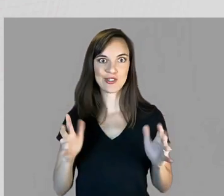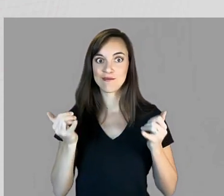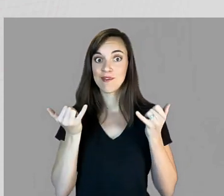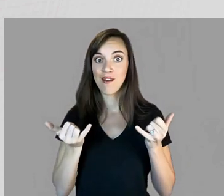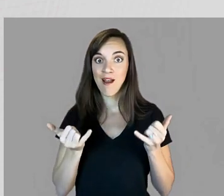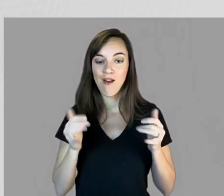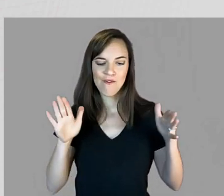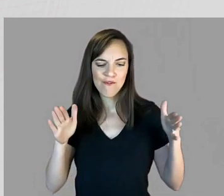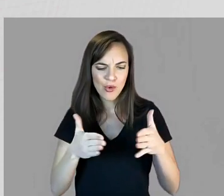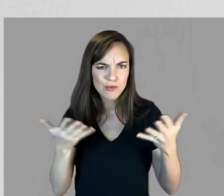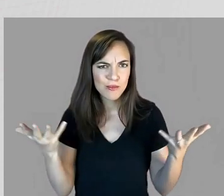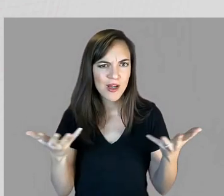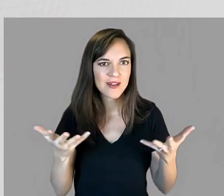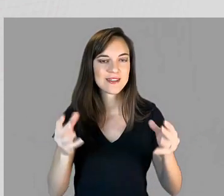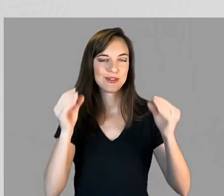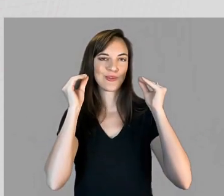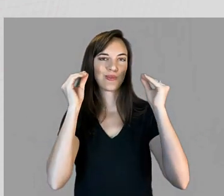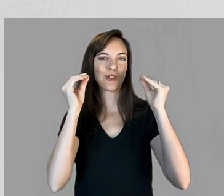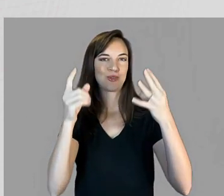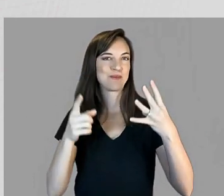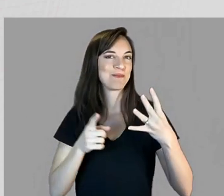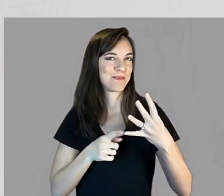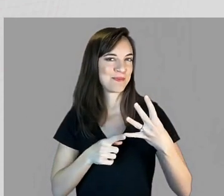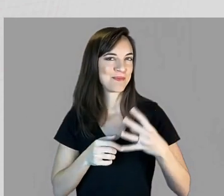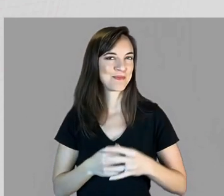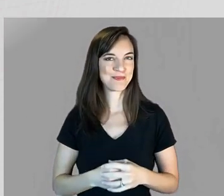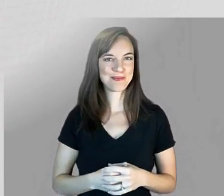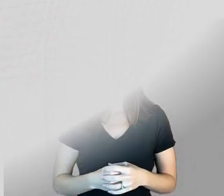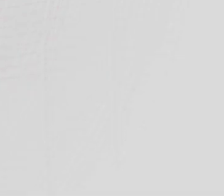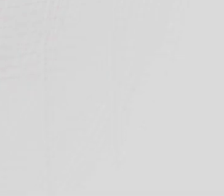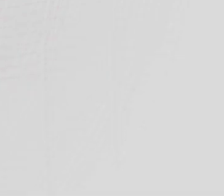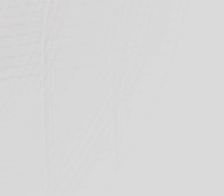Now, we will focus on the last domain of instructional.